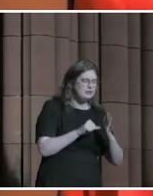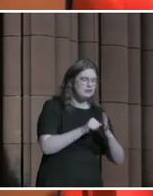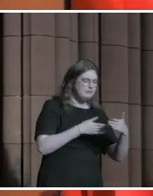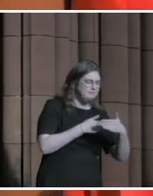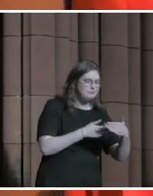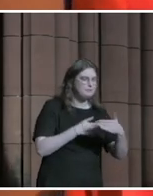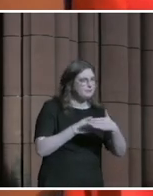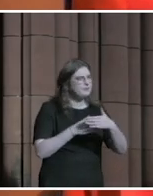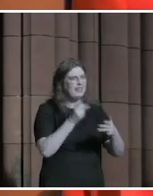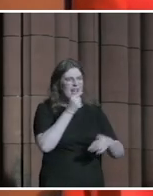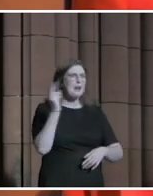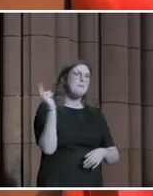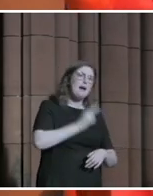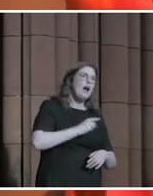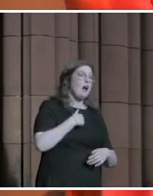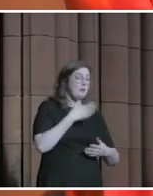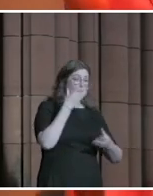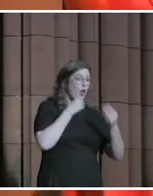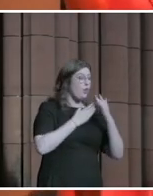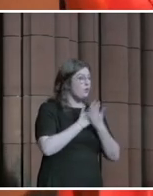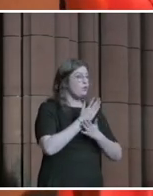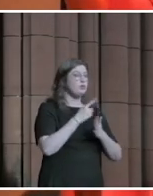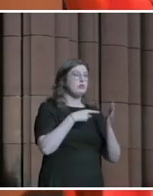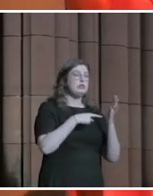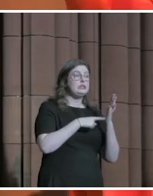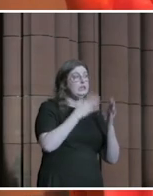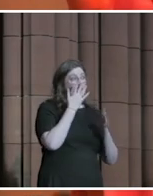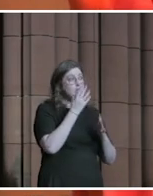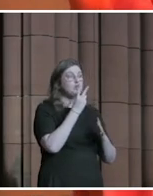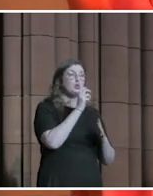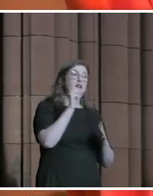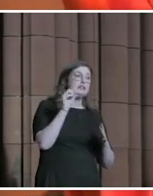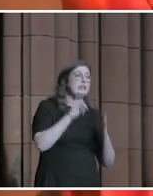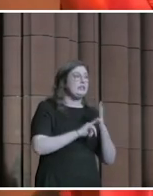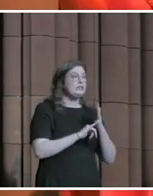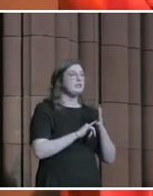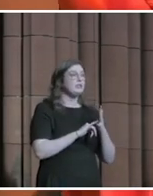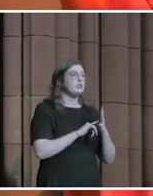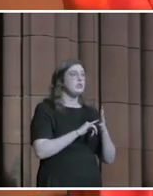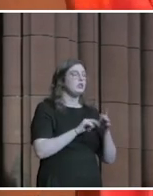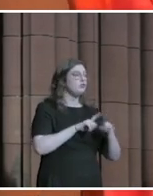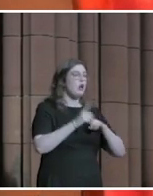I learned about resilience in my late teens and twenties and responded by trying to rely on myself